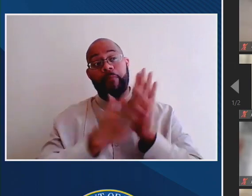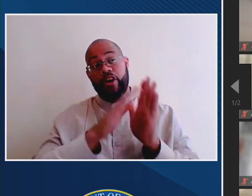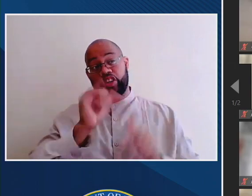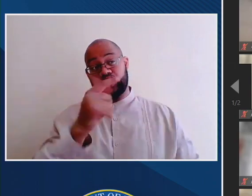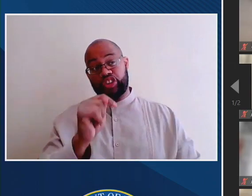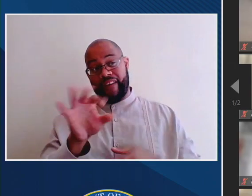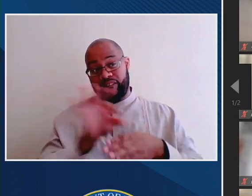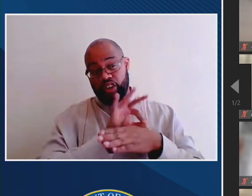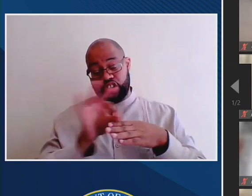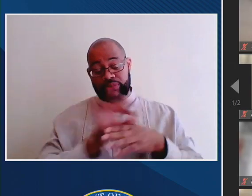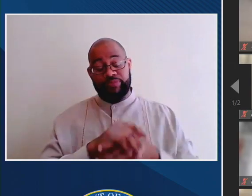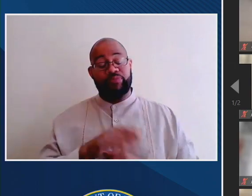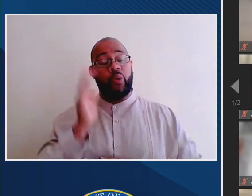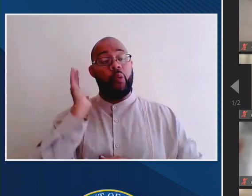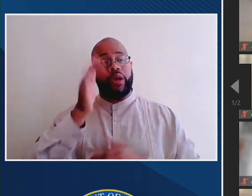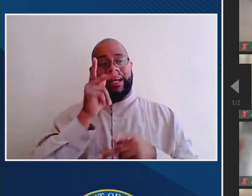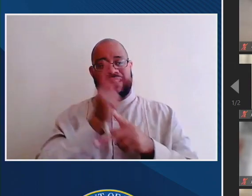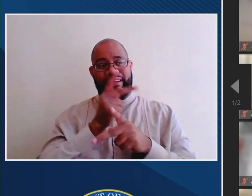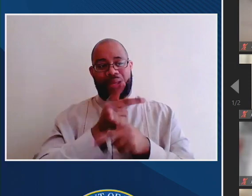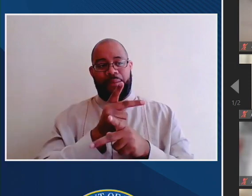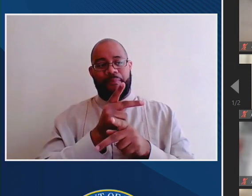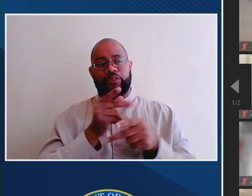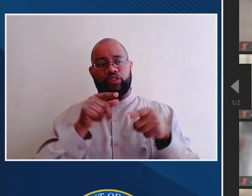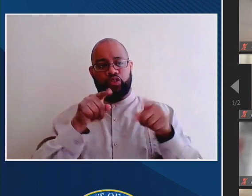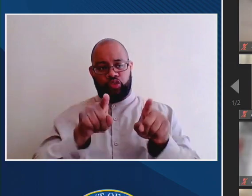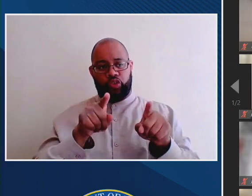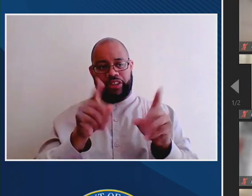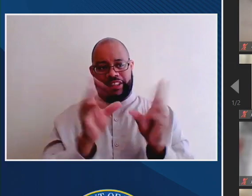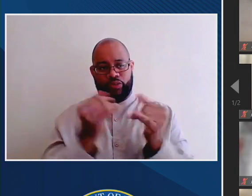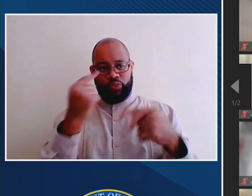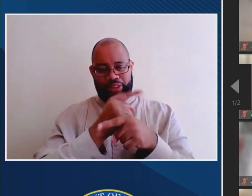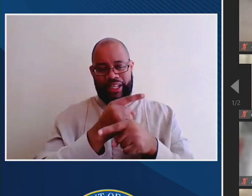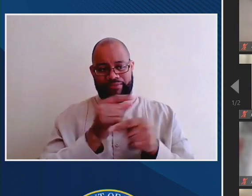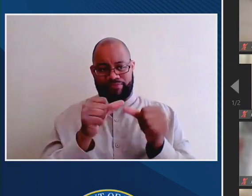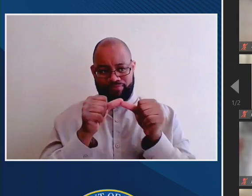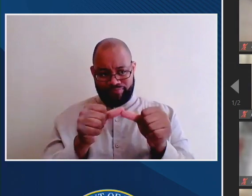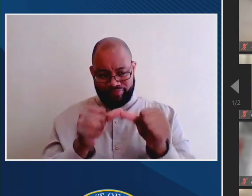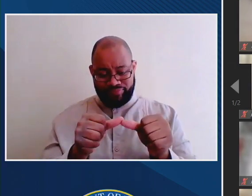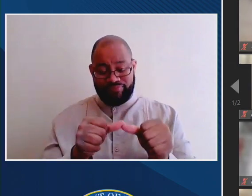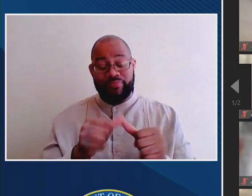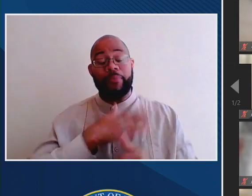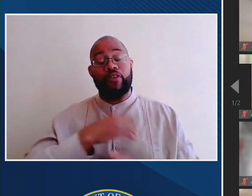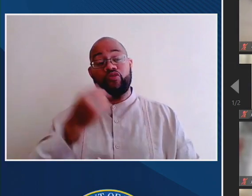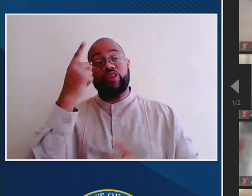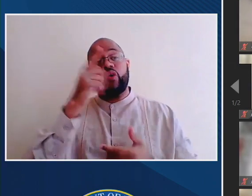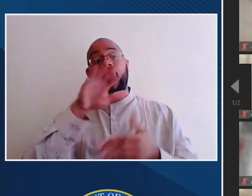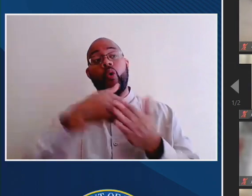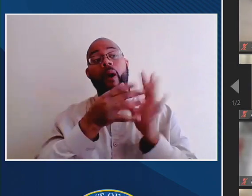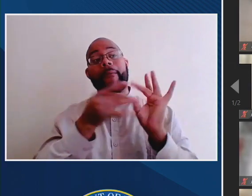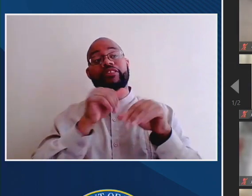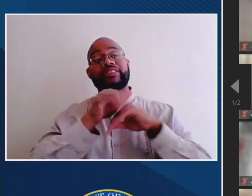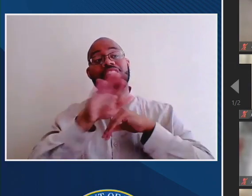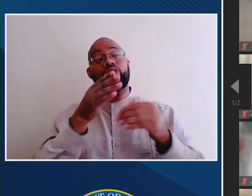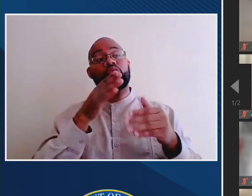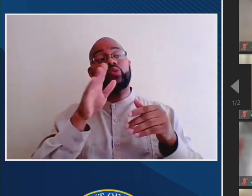It will remain enabled during our sessions together. Please know that all messages sent out to the full group are subject to